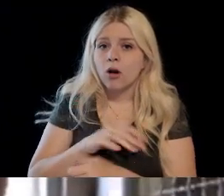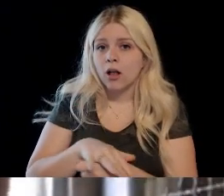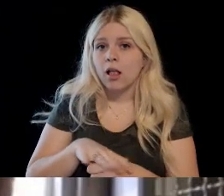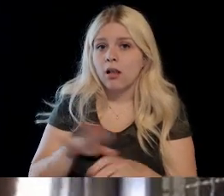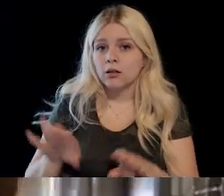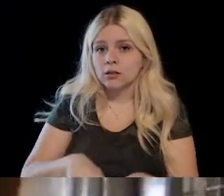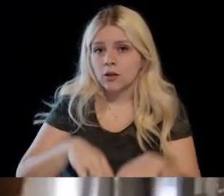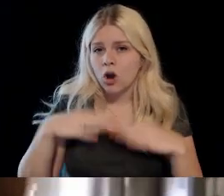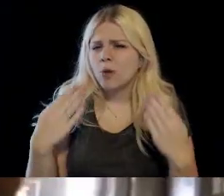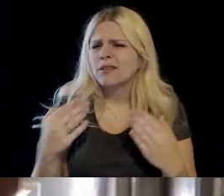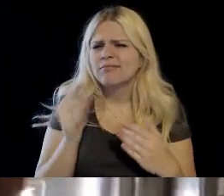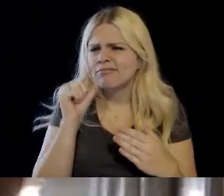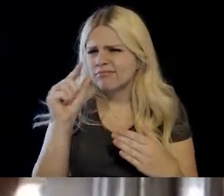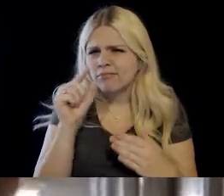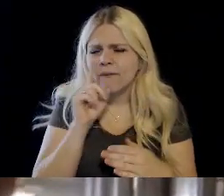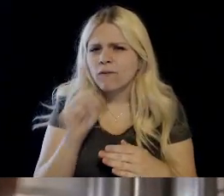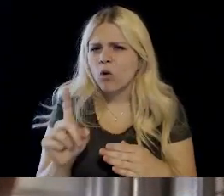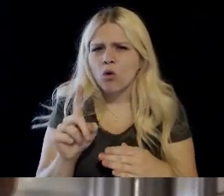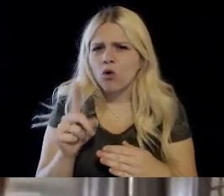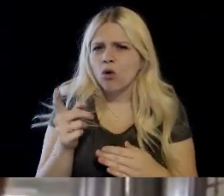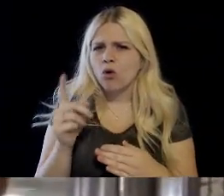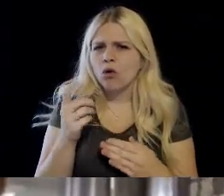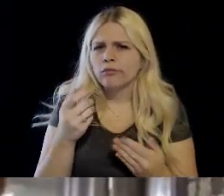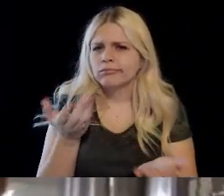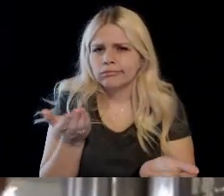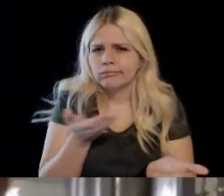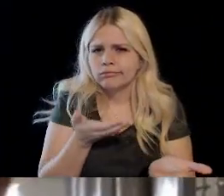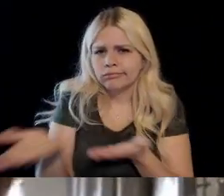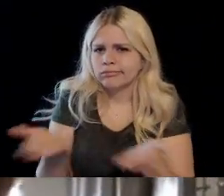and such. So you can come in, just call Guest Services - let them know you're here to pick